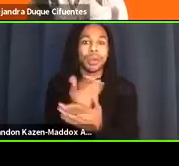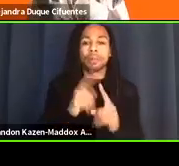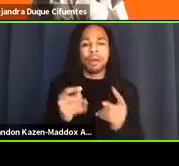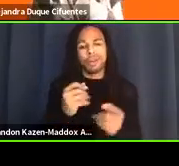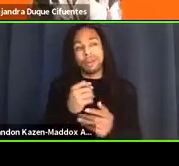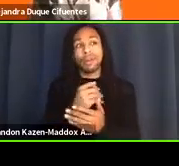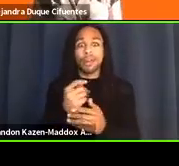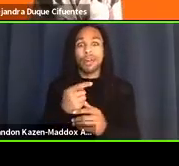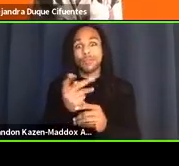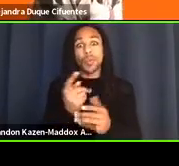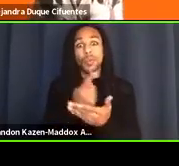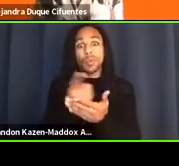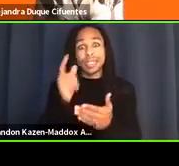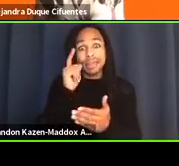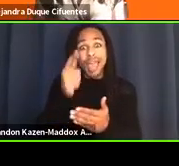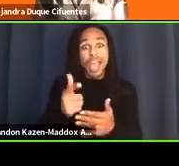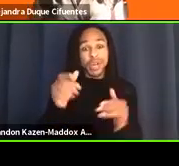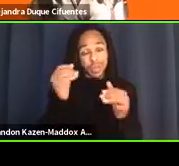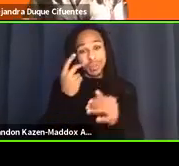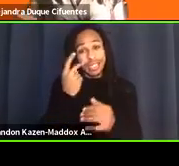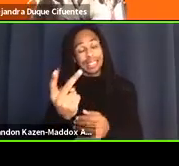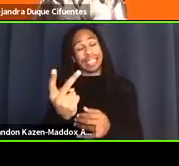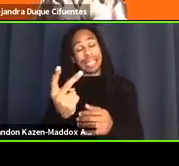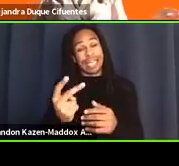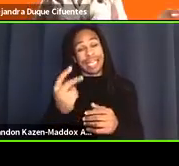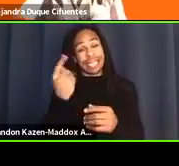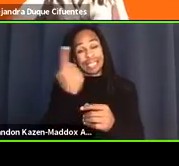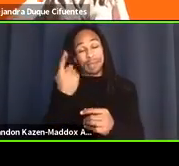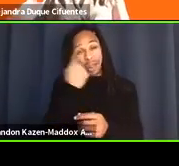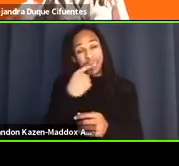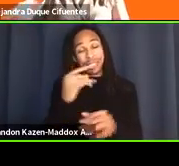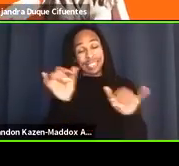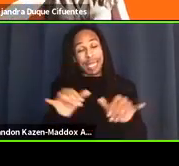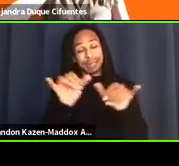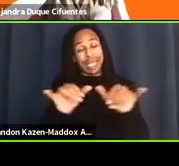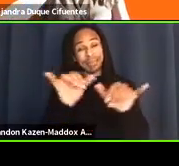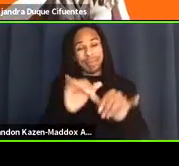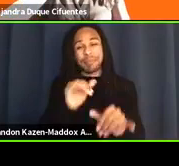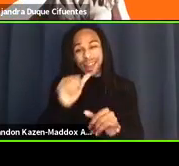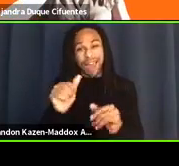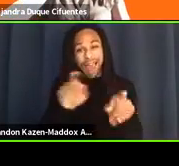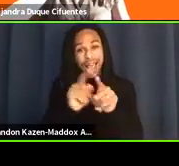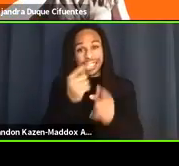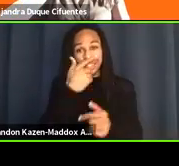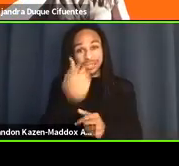the best information to staff and families and to say we don't know all of the answers,